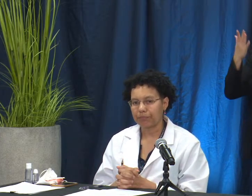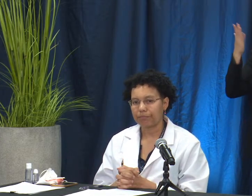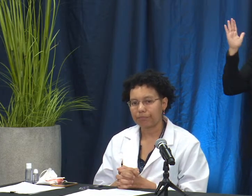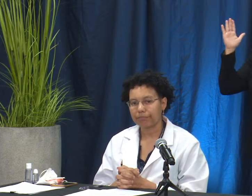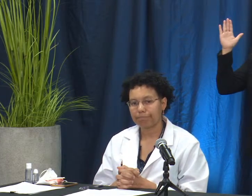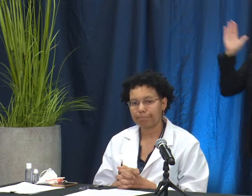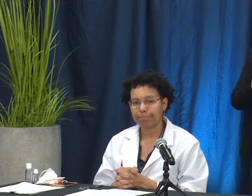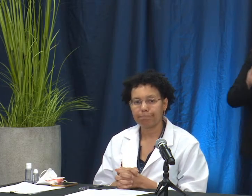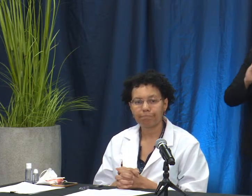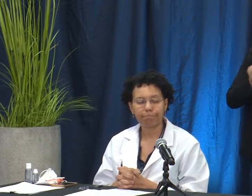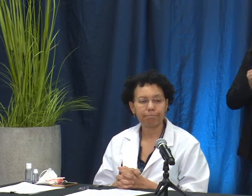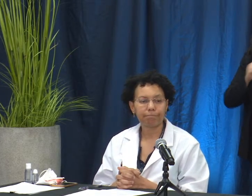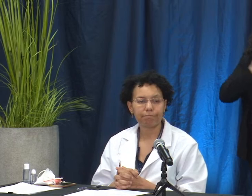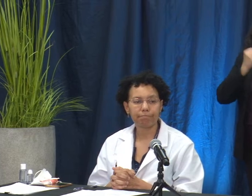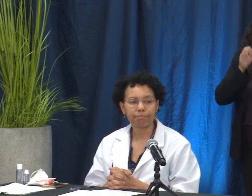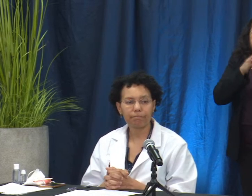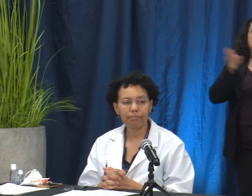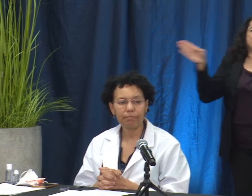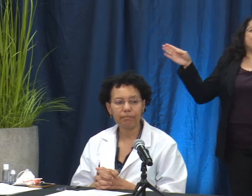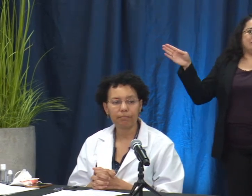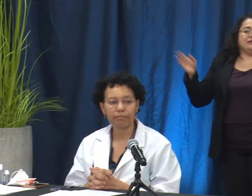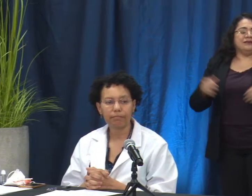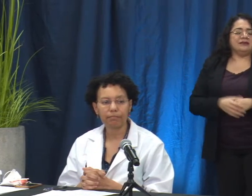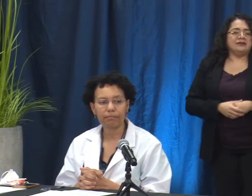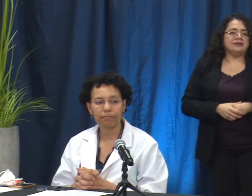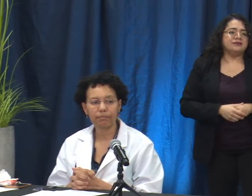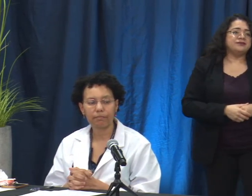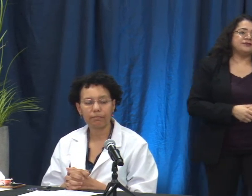Thank you Dr. Davis. We're going to go to social media now. We have some